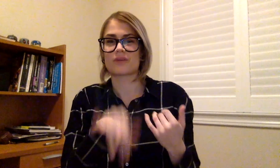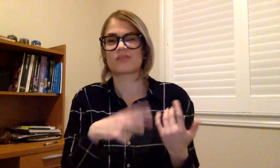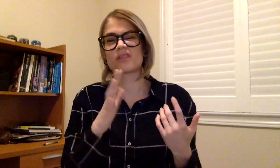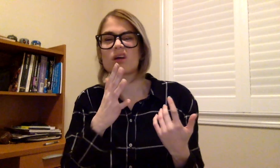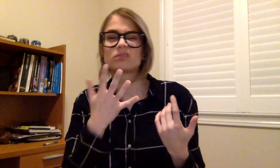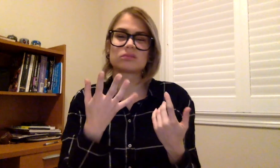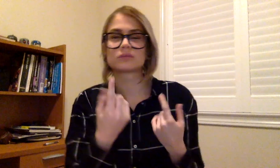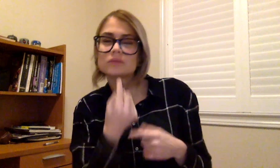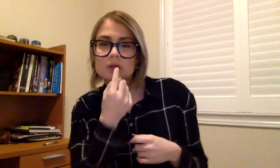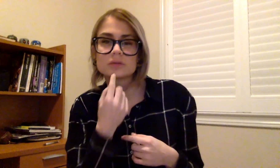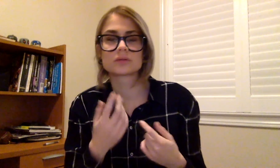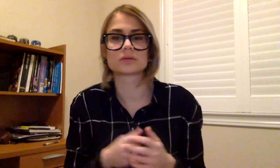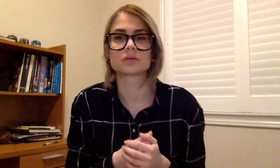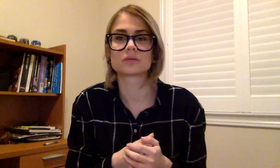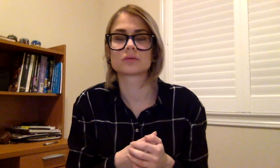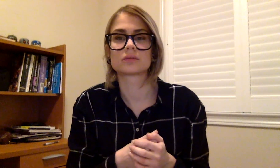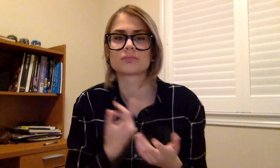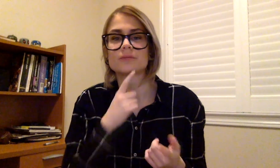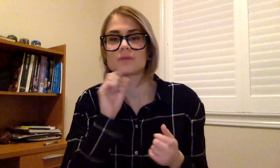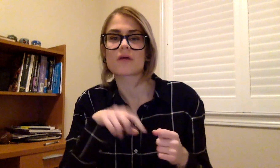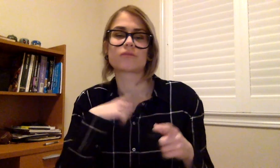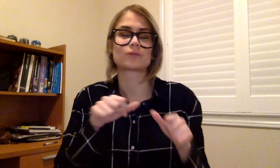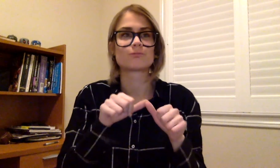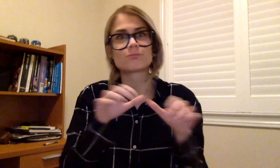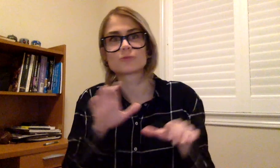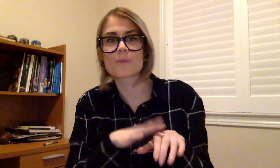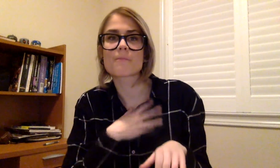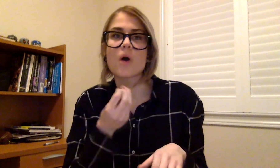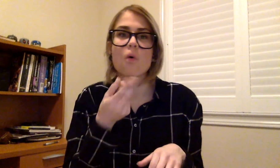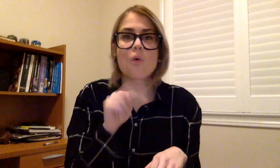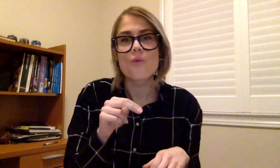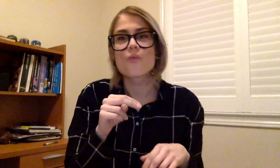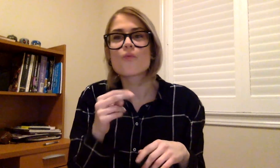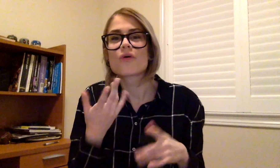It kinda sucked because I had to do things on my own.